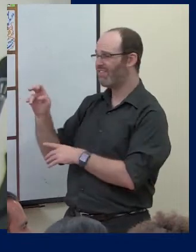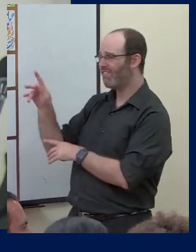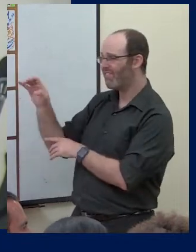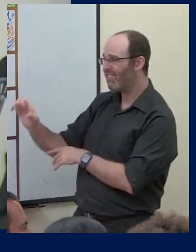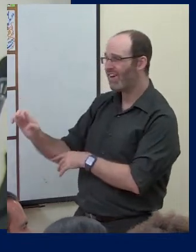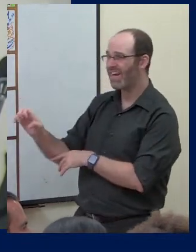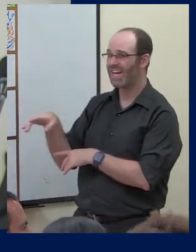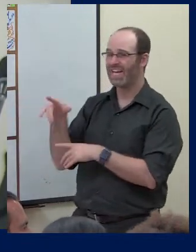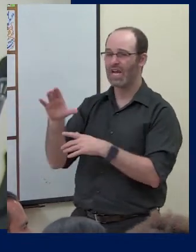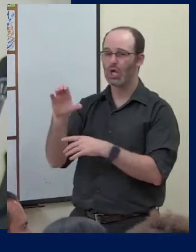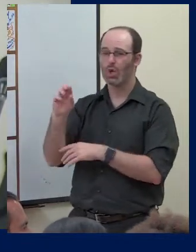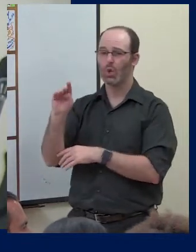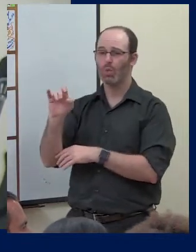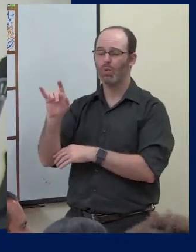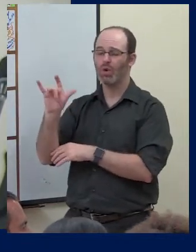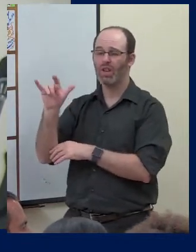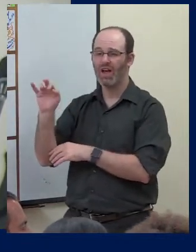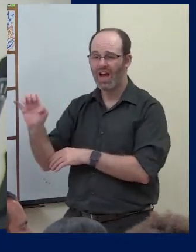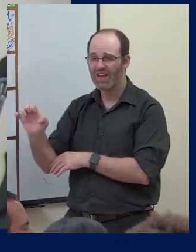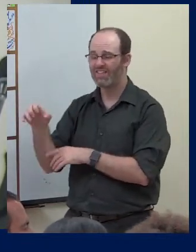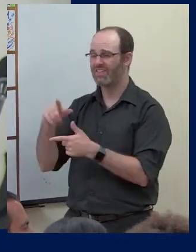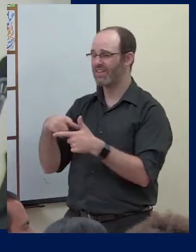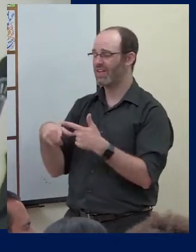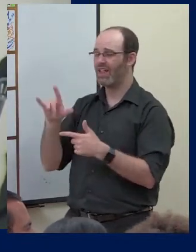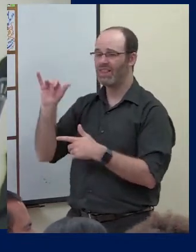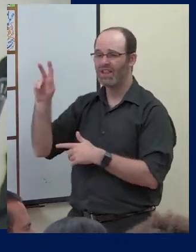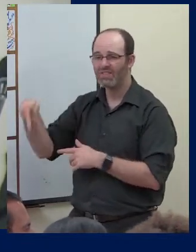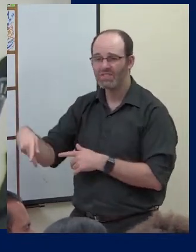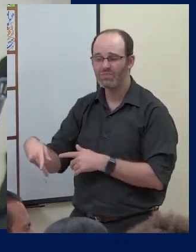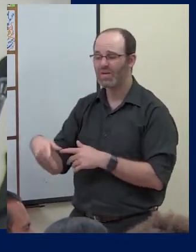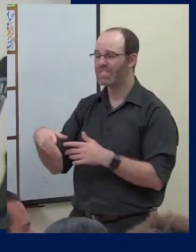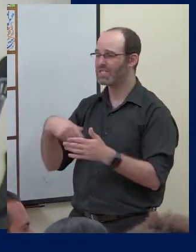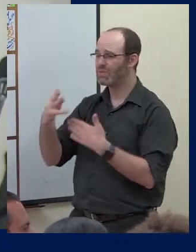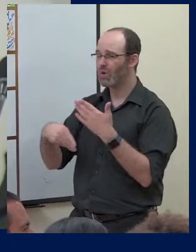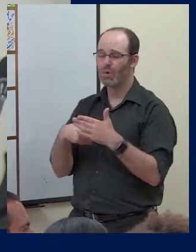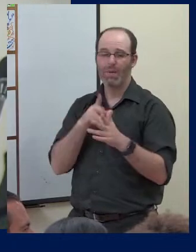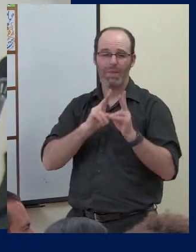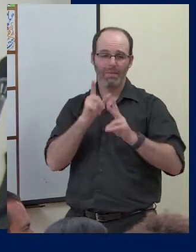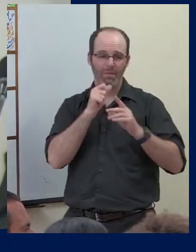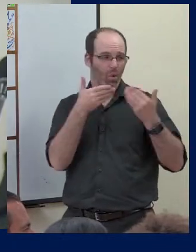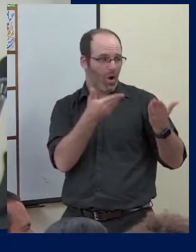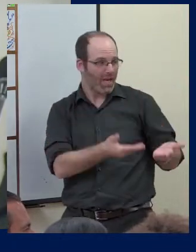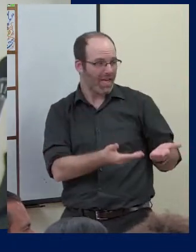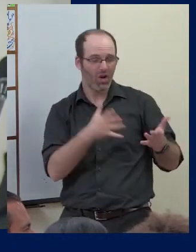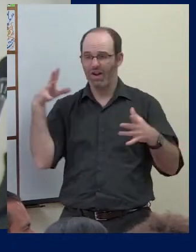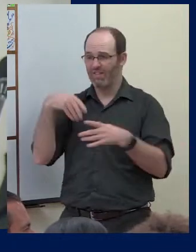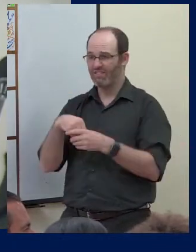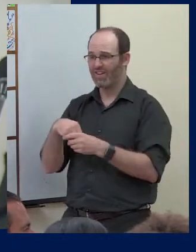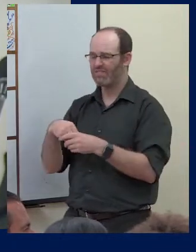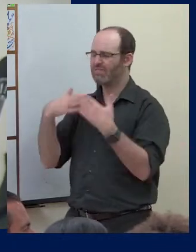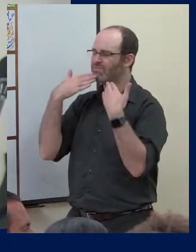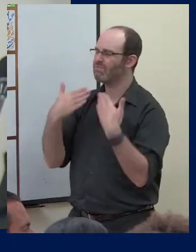And to the life is precious program but mostly to participants, thank you for letting us be here.